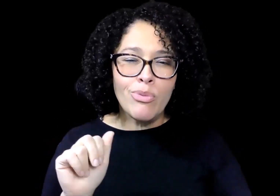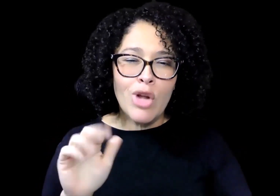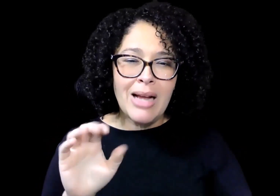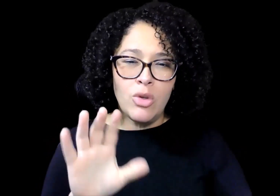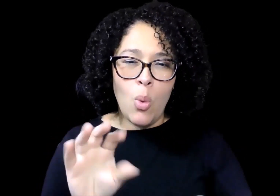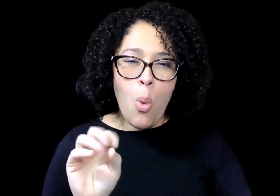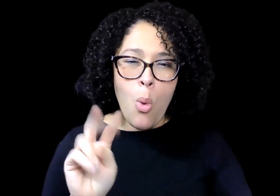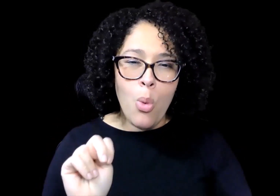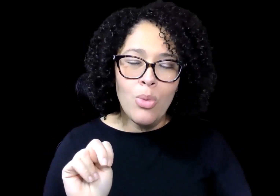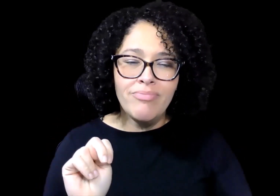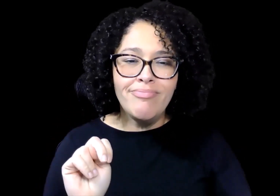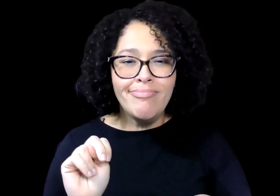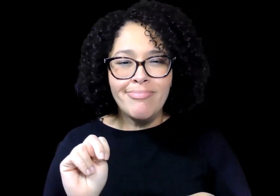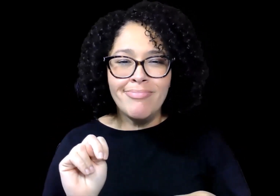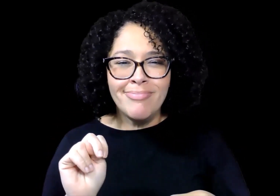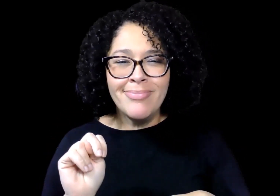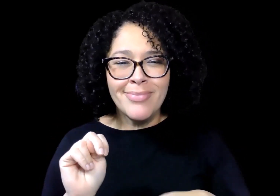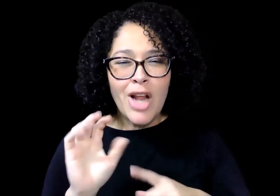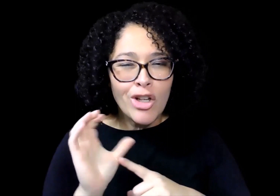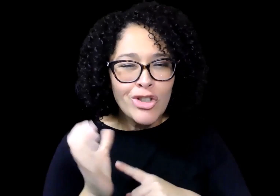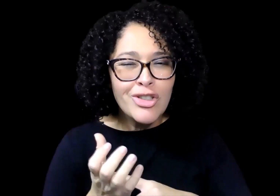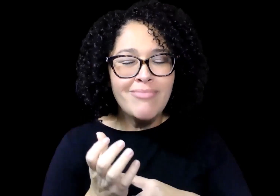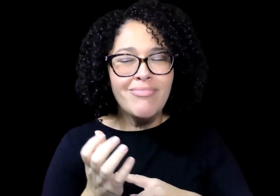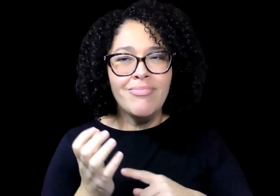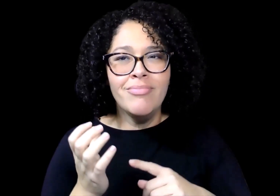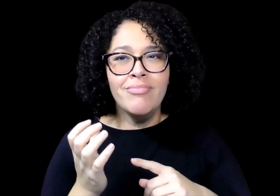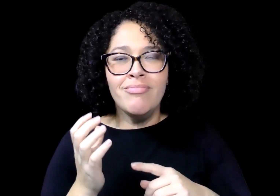and at the same time embrace your own culture